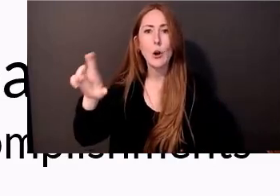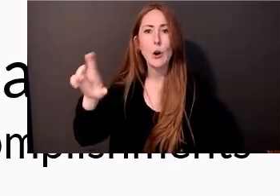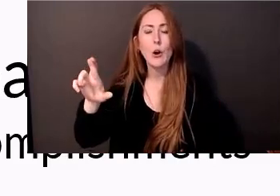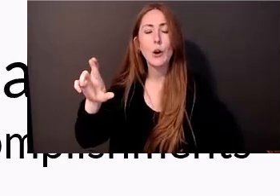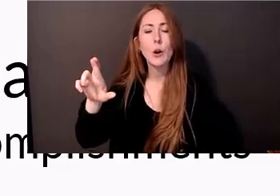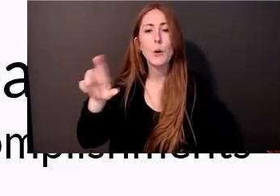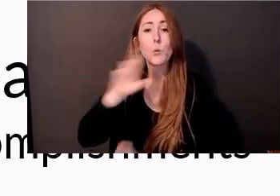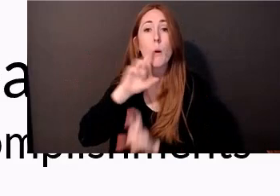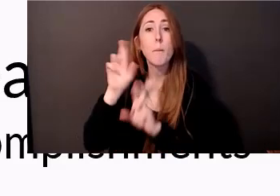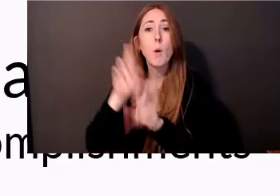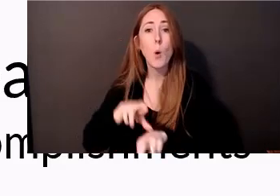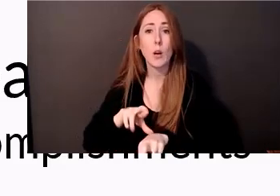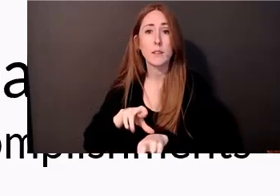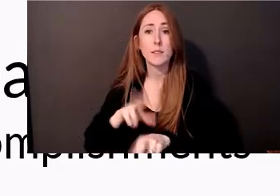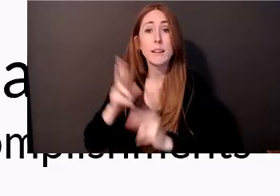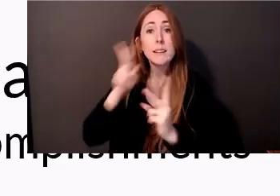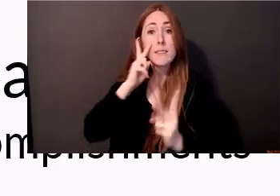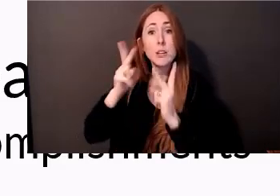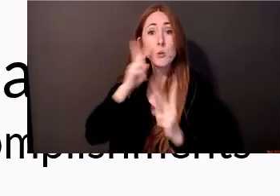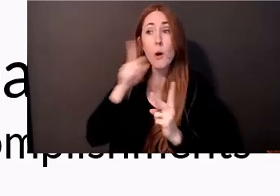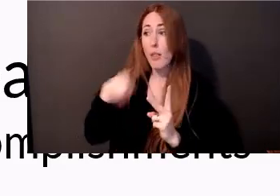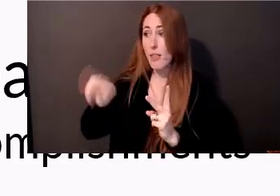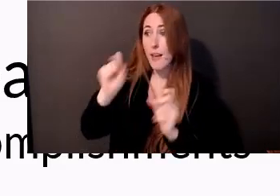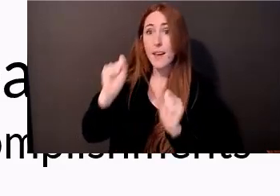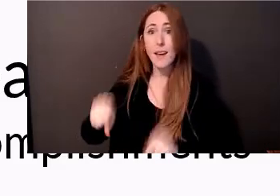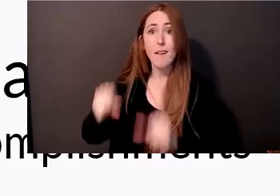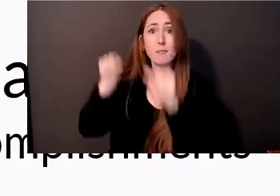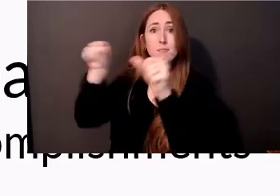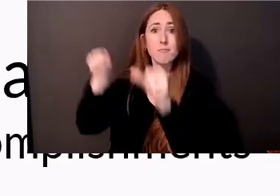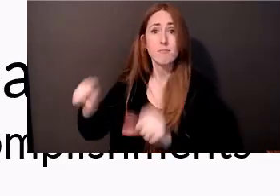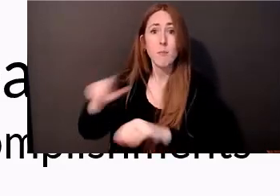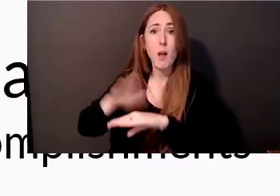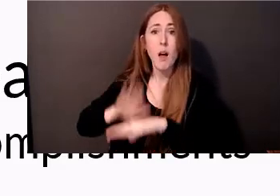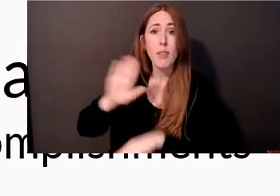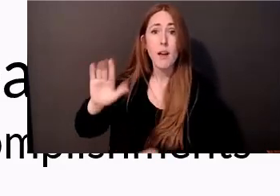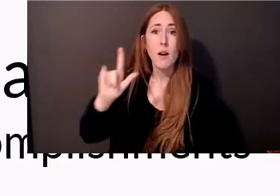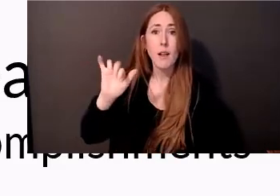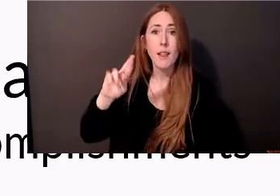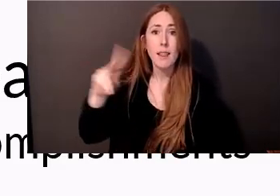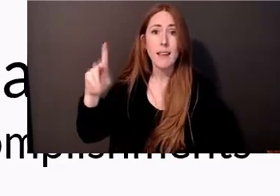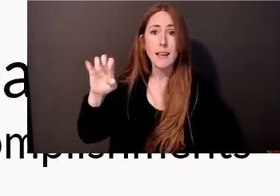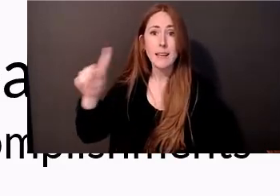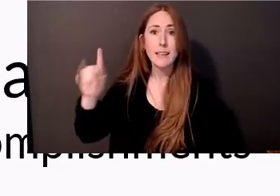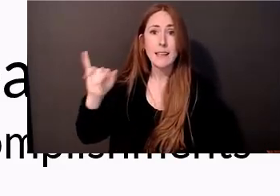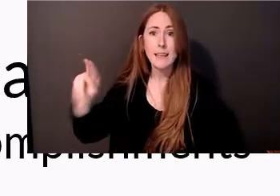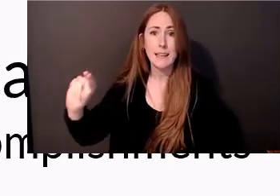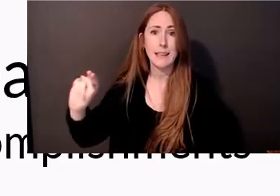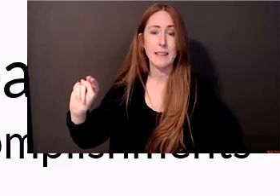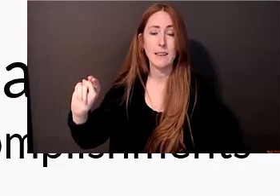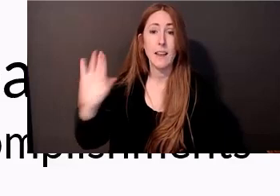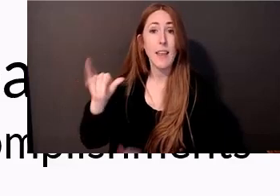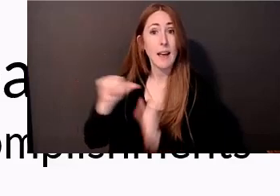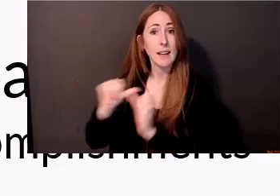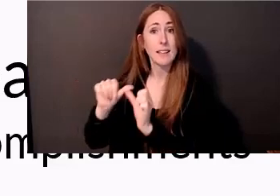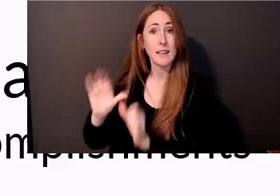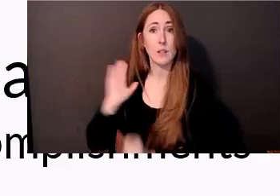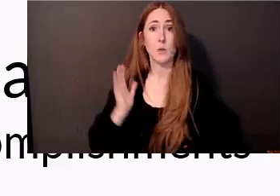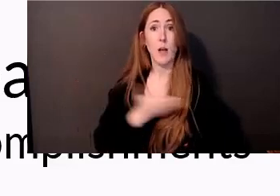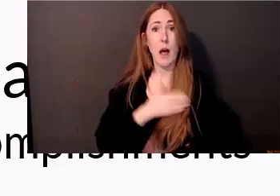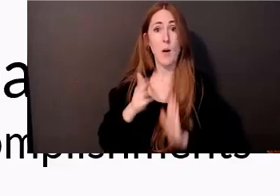They could put this on their LinkedIn. Not only would that then continue our branding and what we do, but also gives them the opportunity